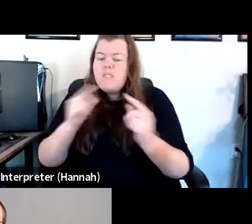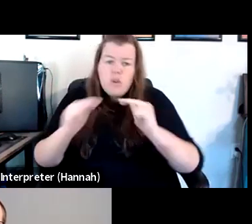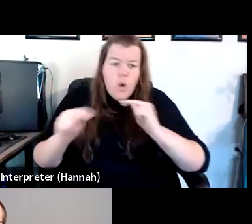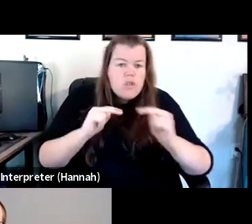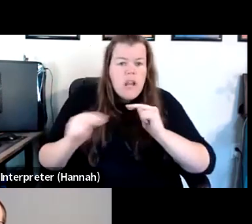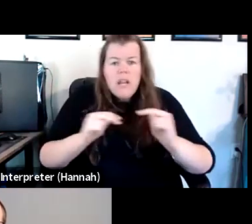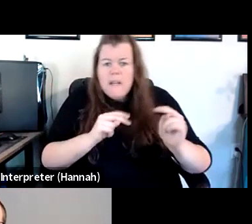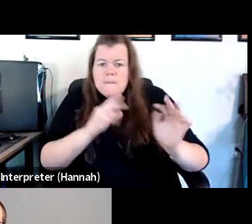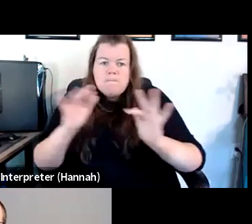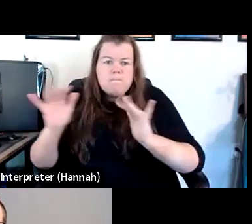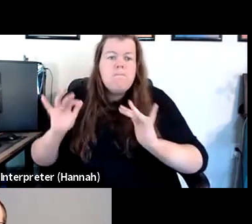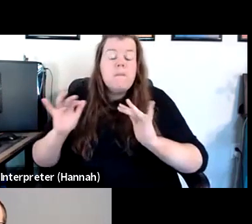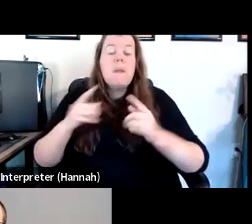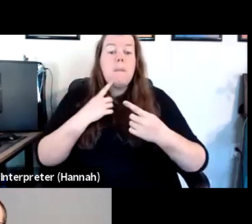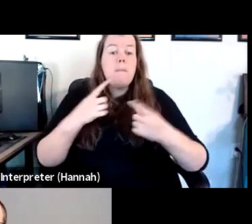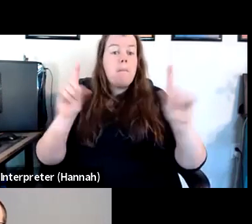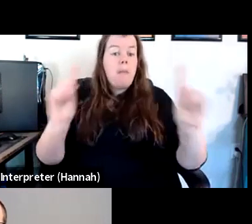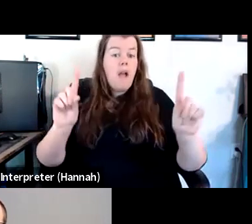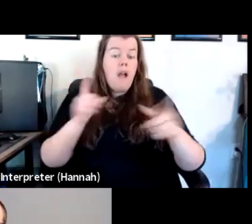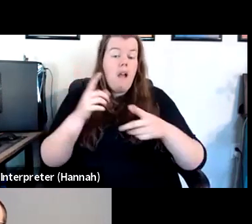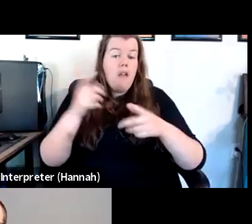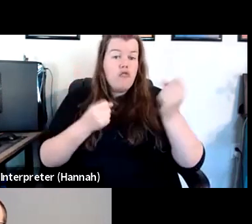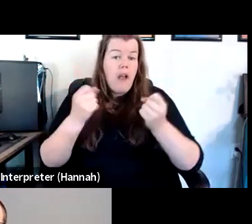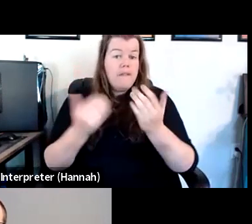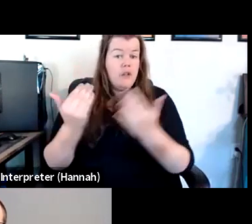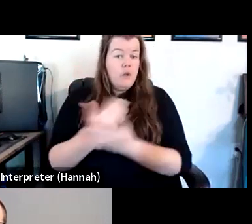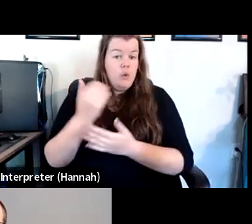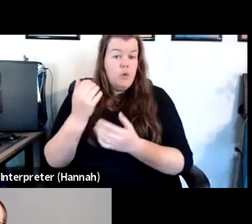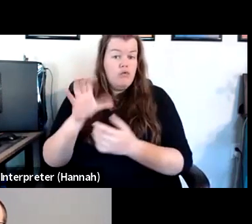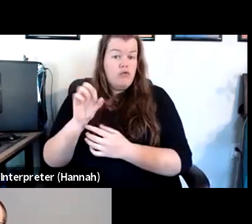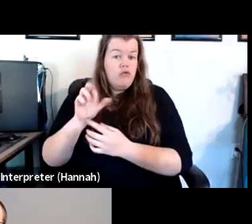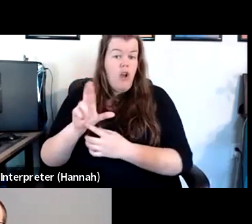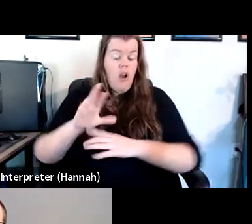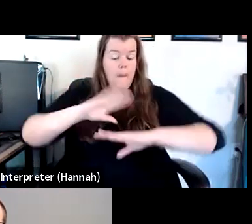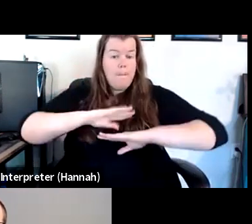I finally got to drive off in a new vehicle that met all of my needs for a reasonable price.